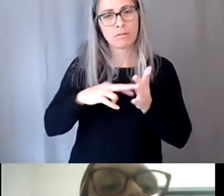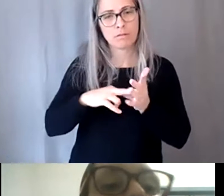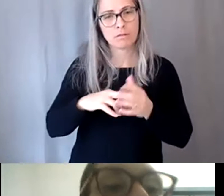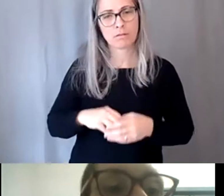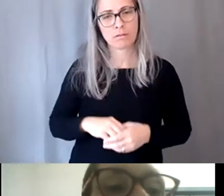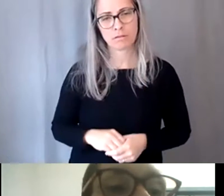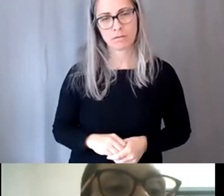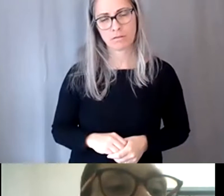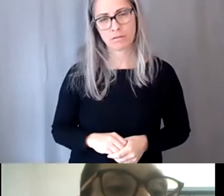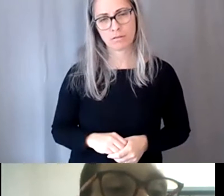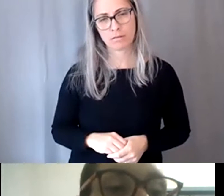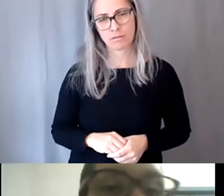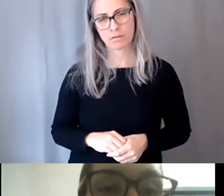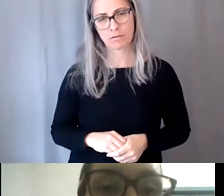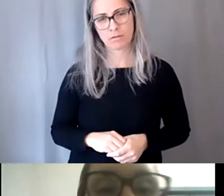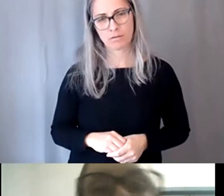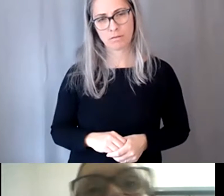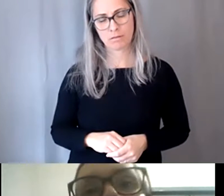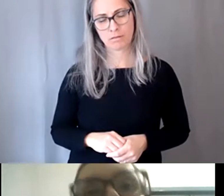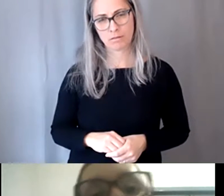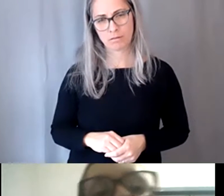professionals in technical areas in the social